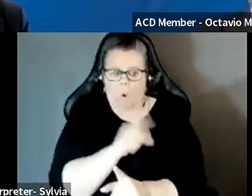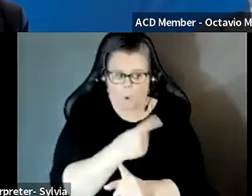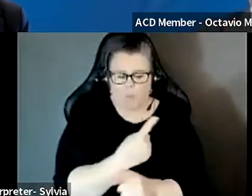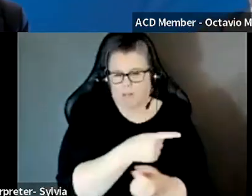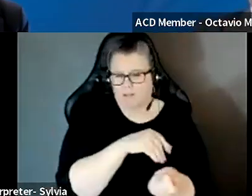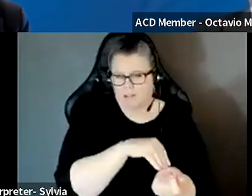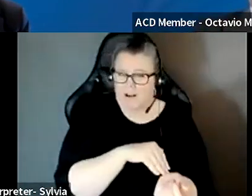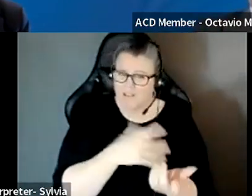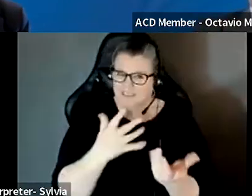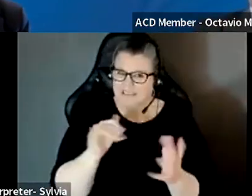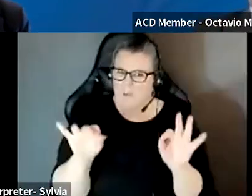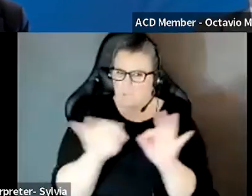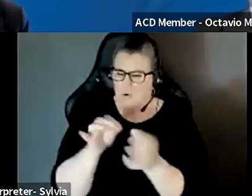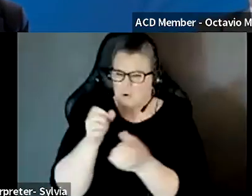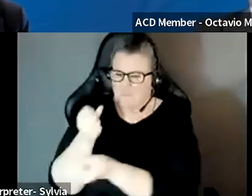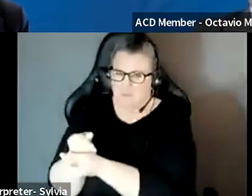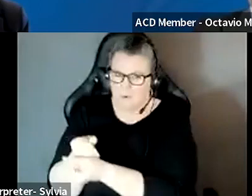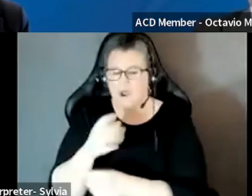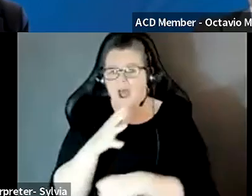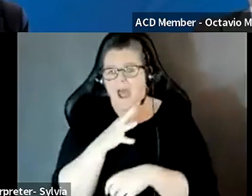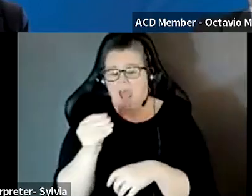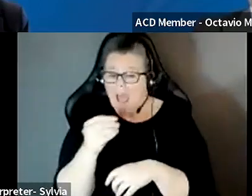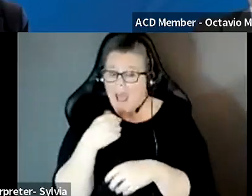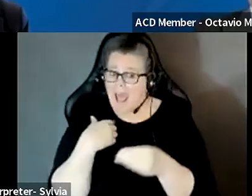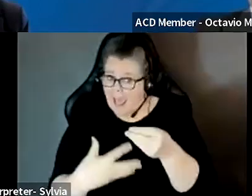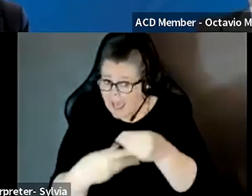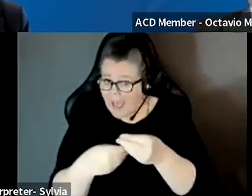And also, I'll add this on conjunctionally, as you're thinking about integration